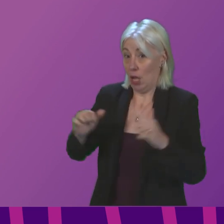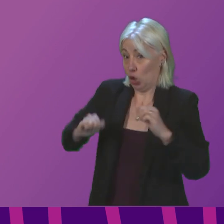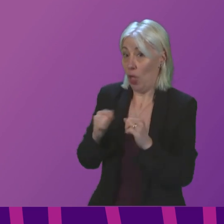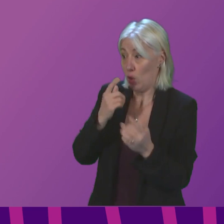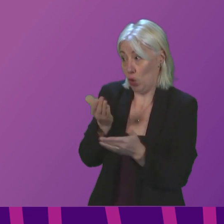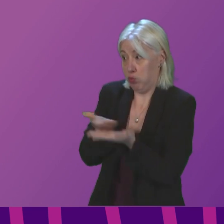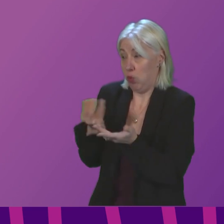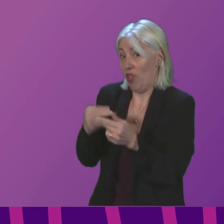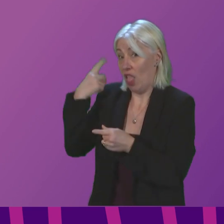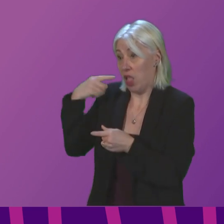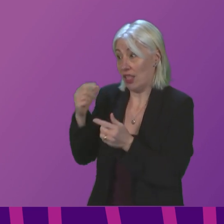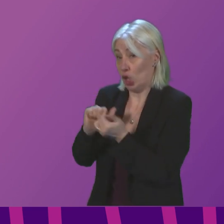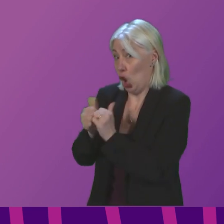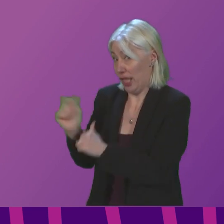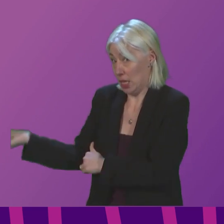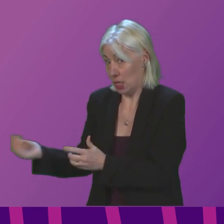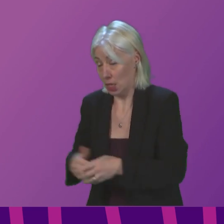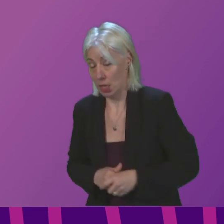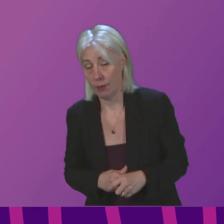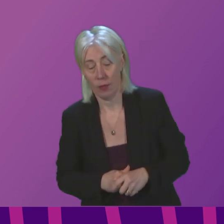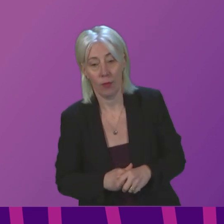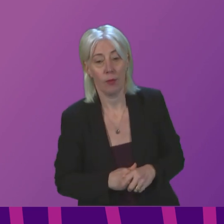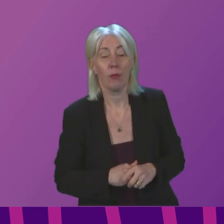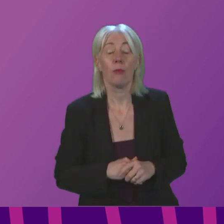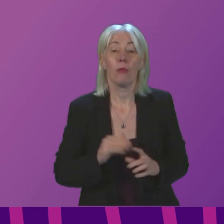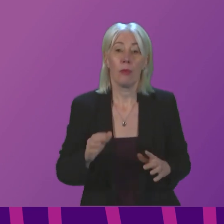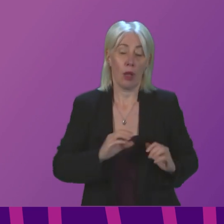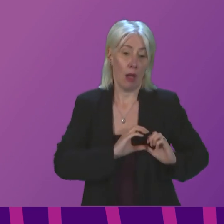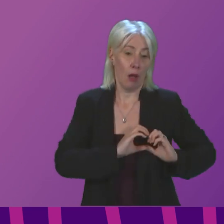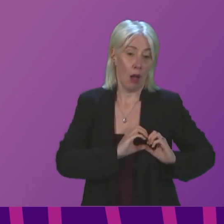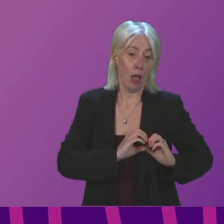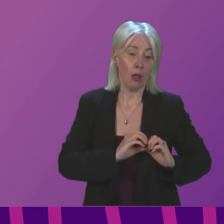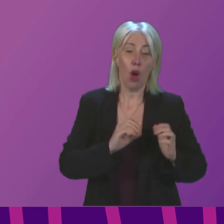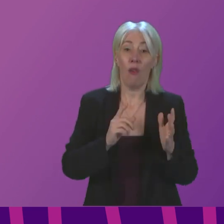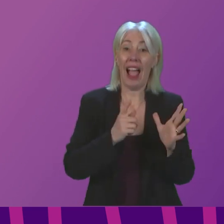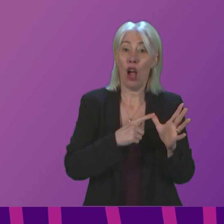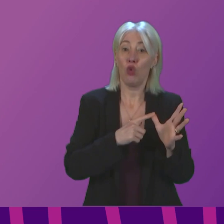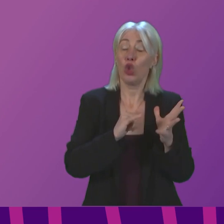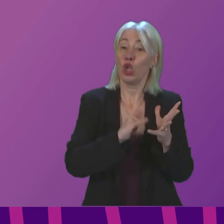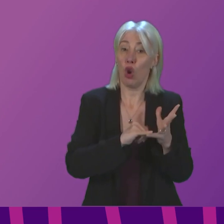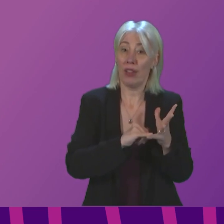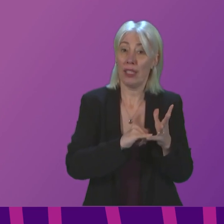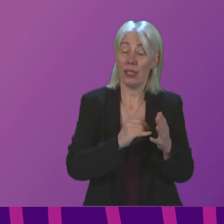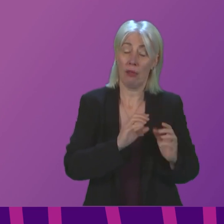The heartbroken family of Andrew Slorance is not the only family seeking answers about